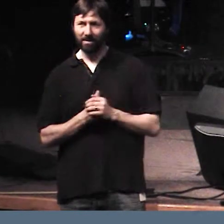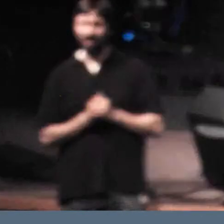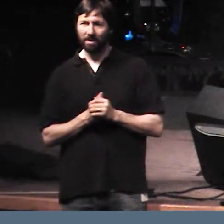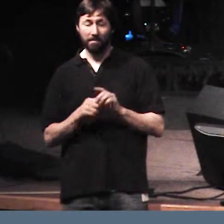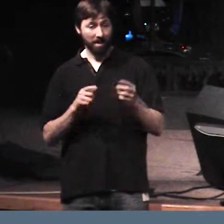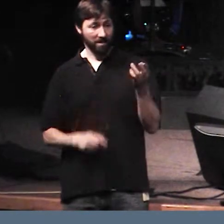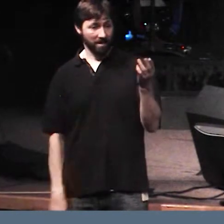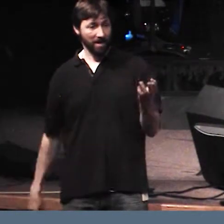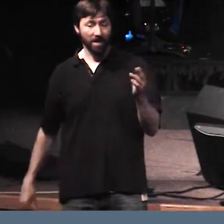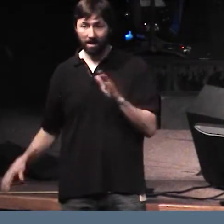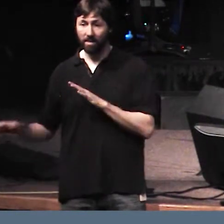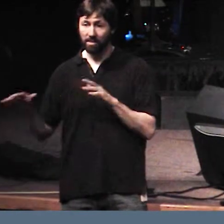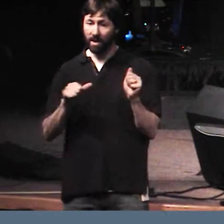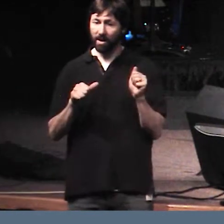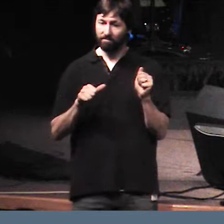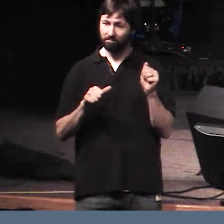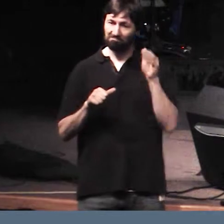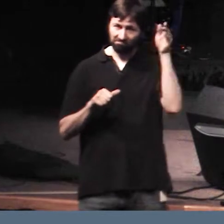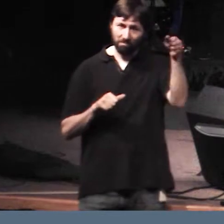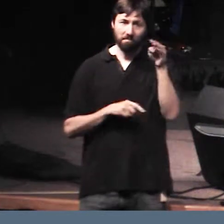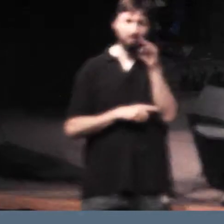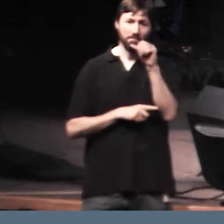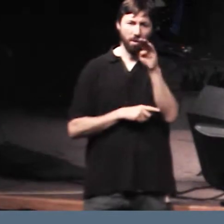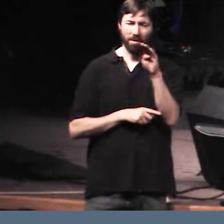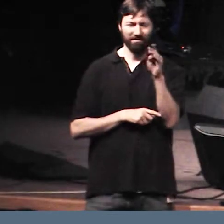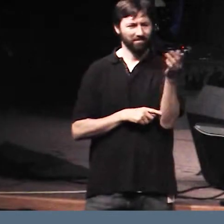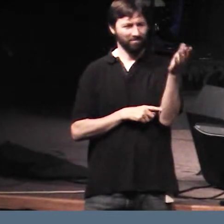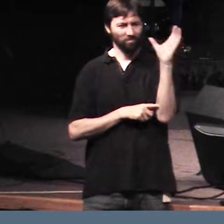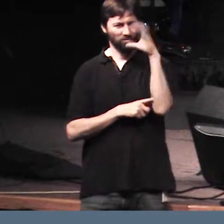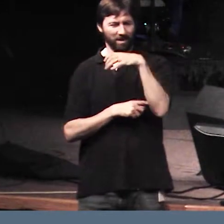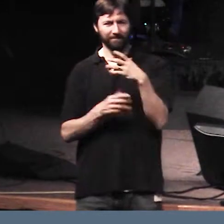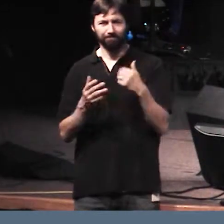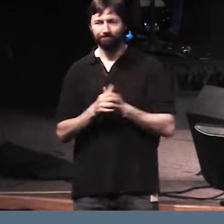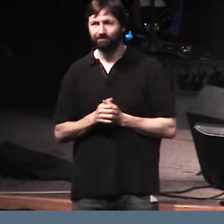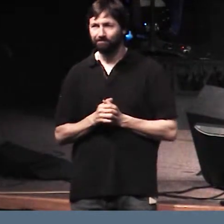he left for for Moab of all places